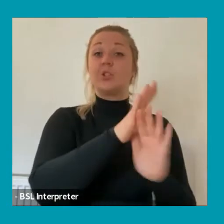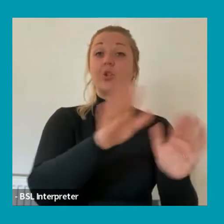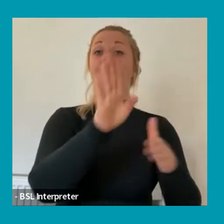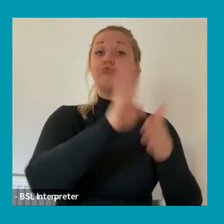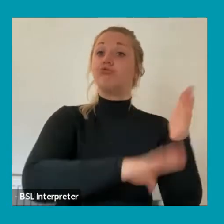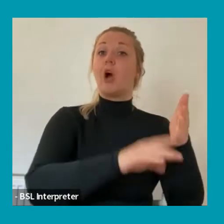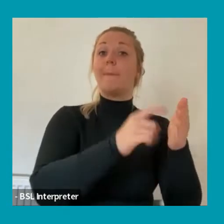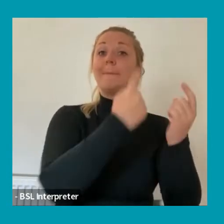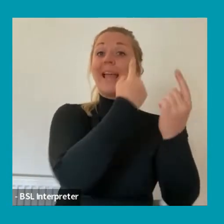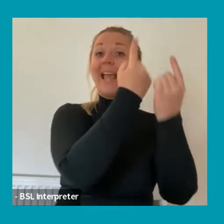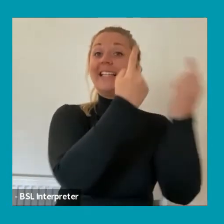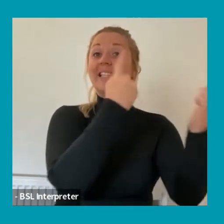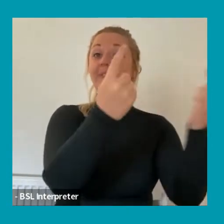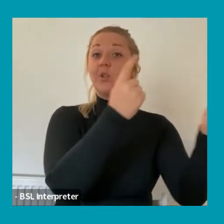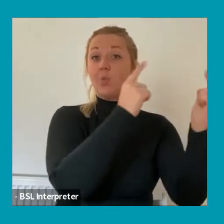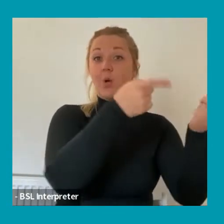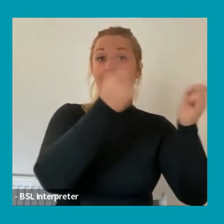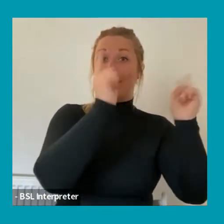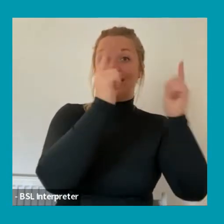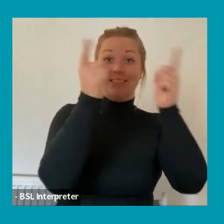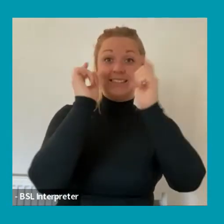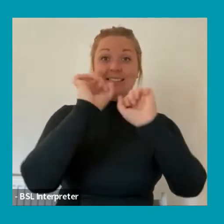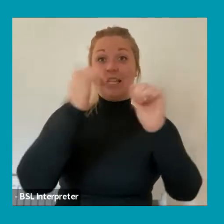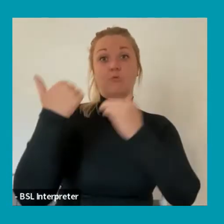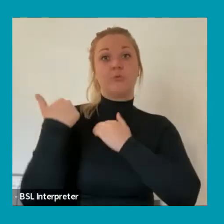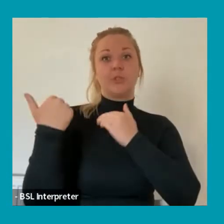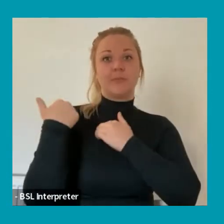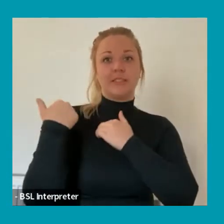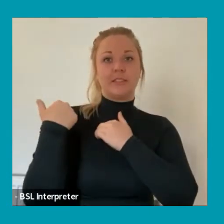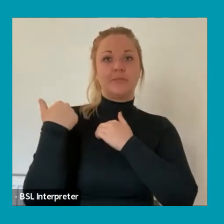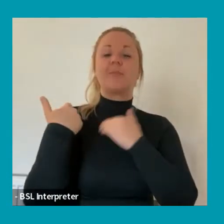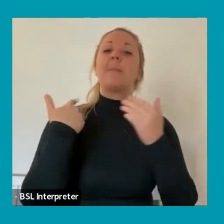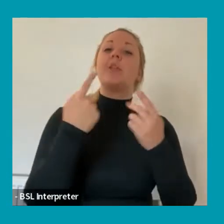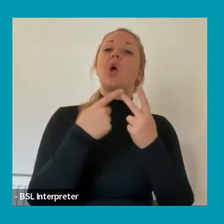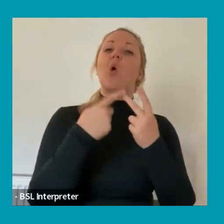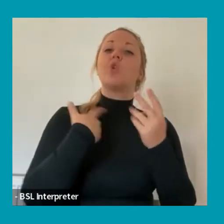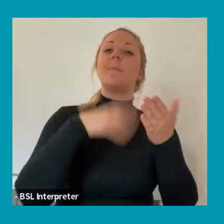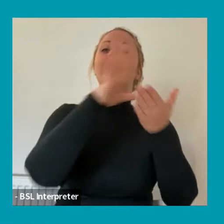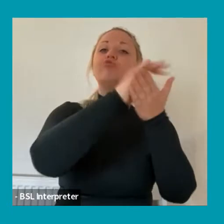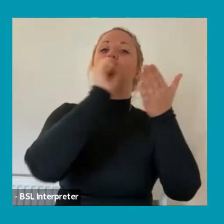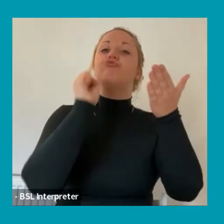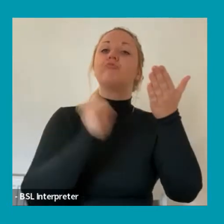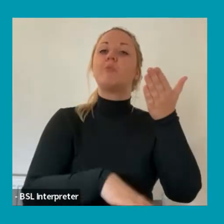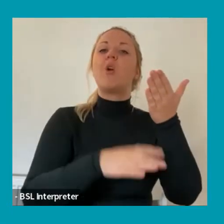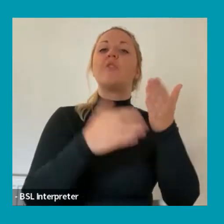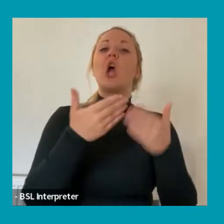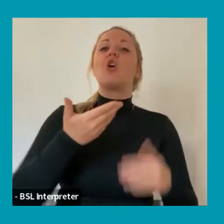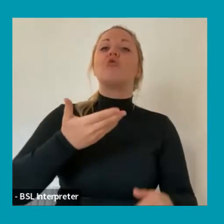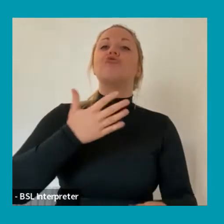They also removed the word "reasonable" from the title and called it "workplace adjustments" with